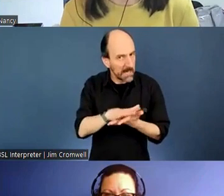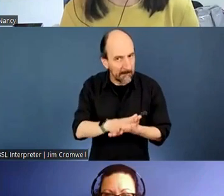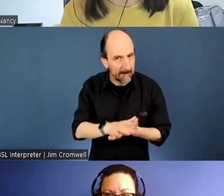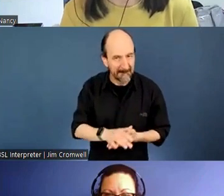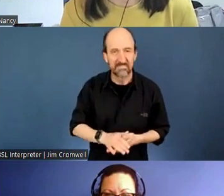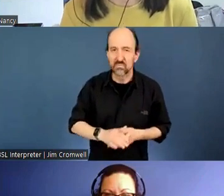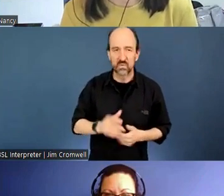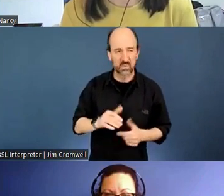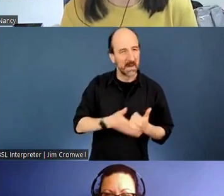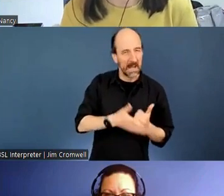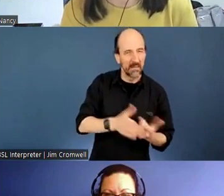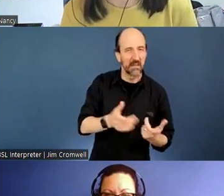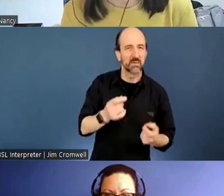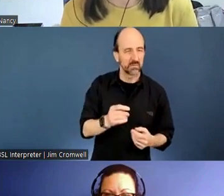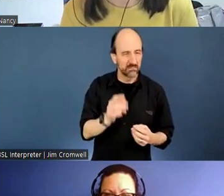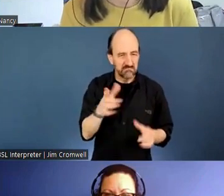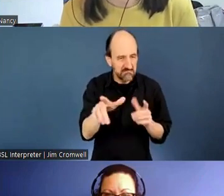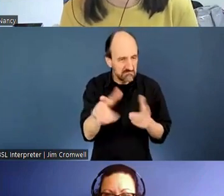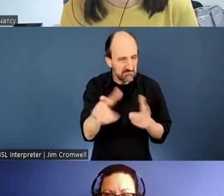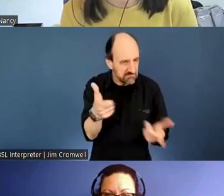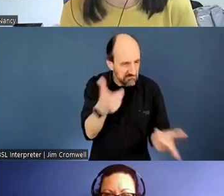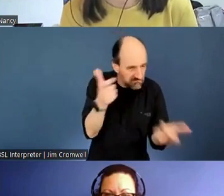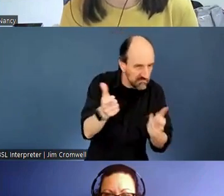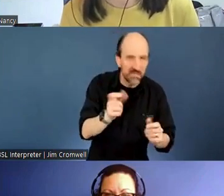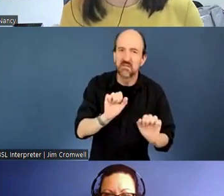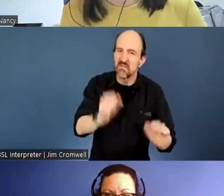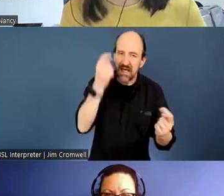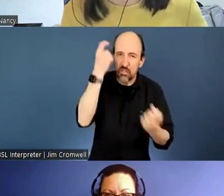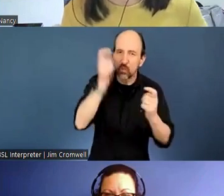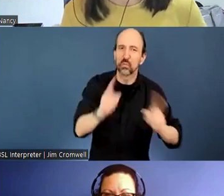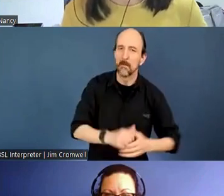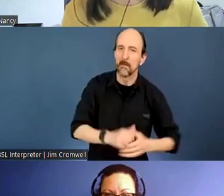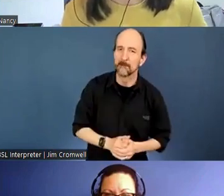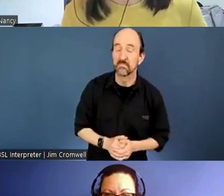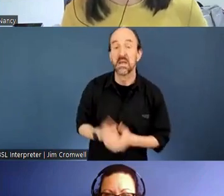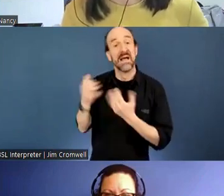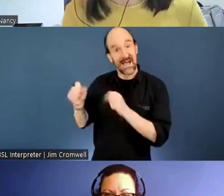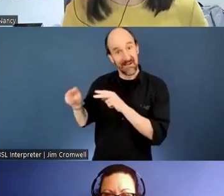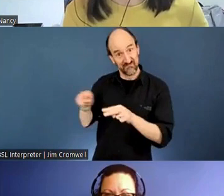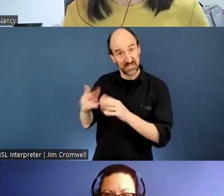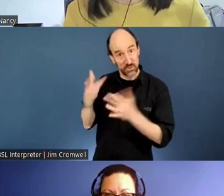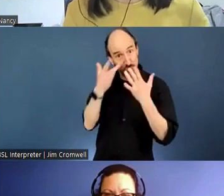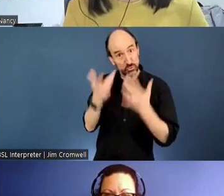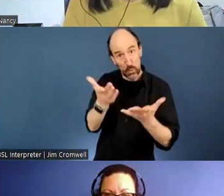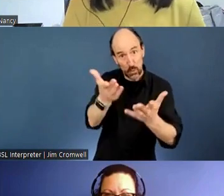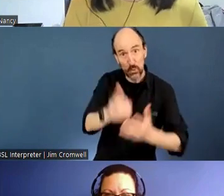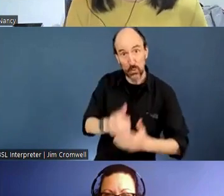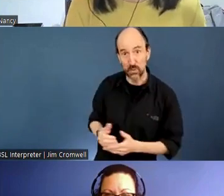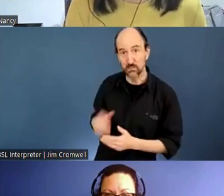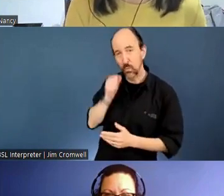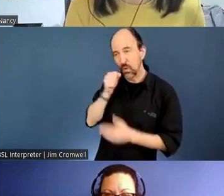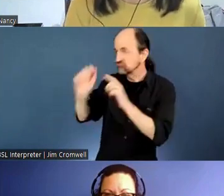whole process and we brought some videos along with you so lets hear directly from the women how they learned and what